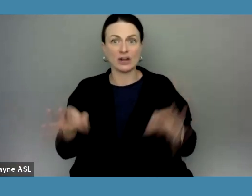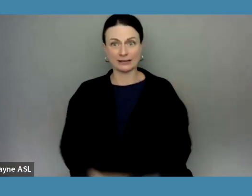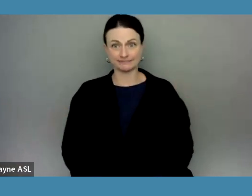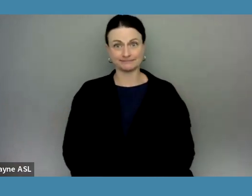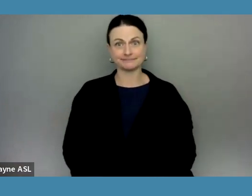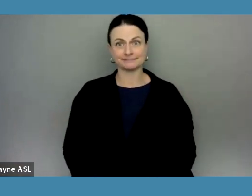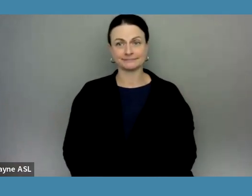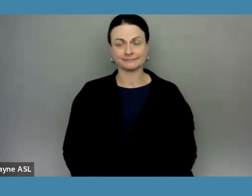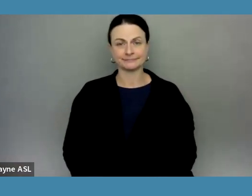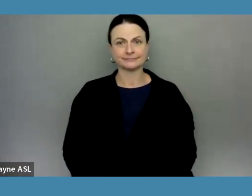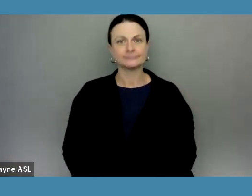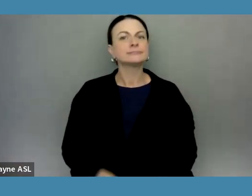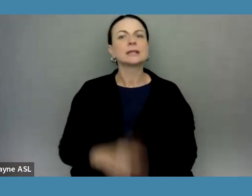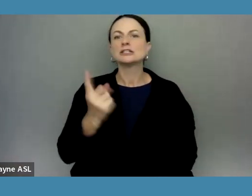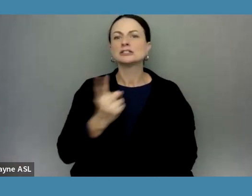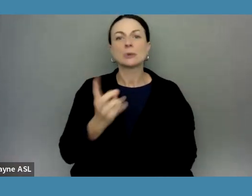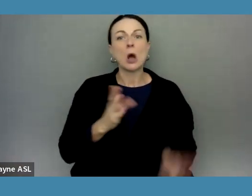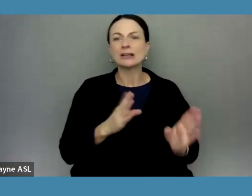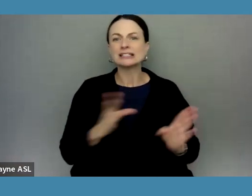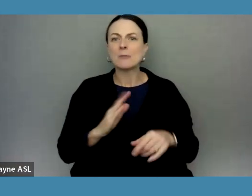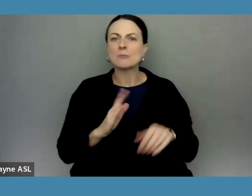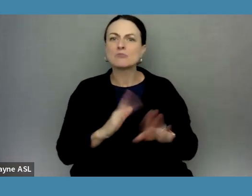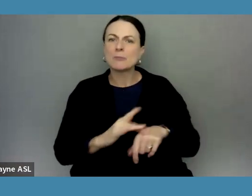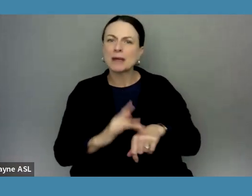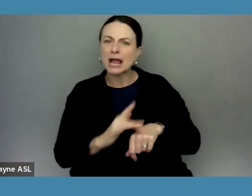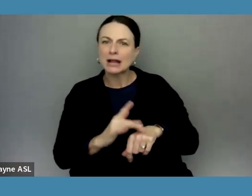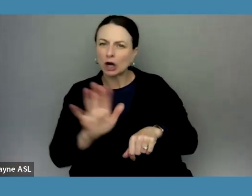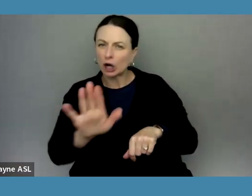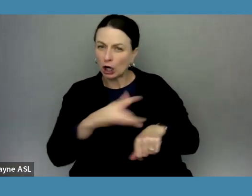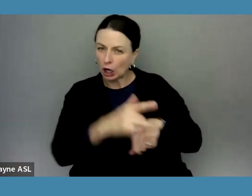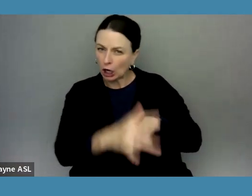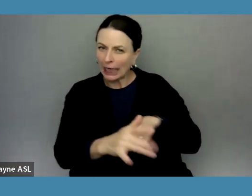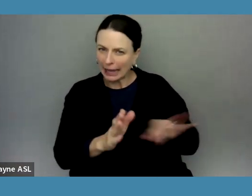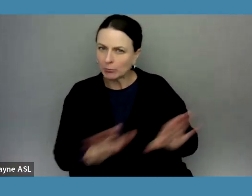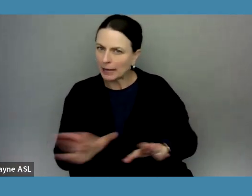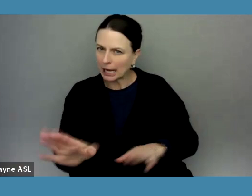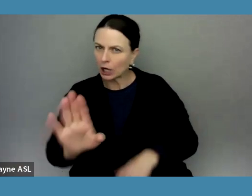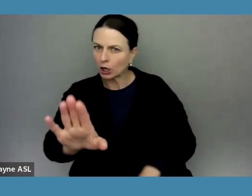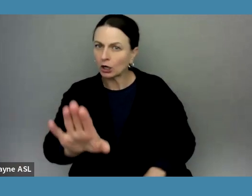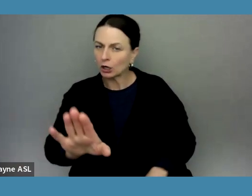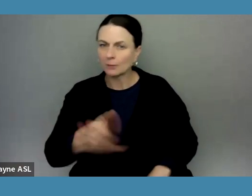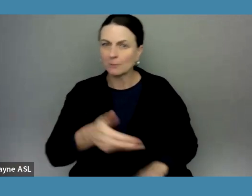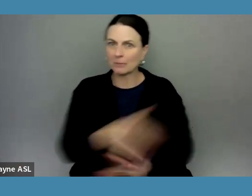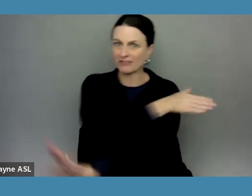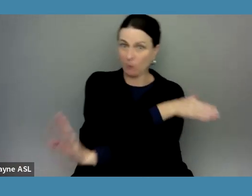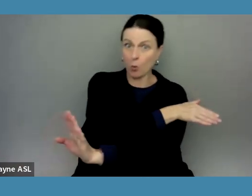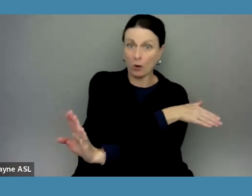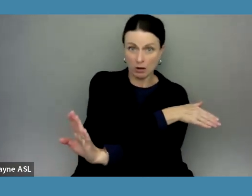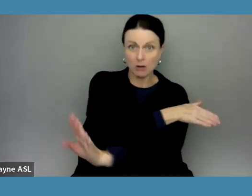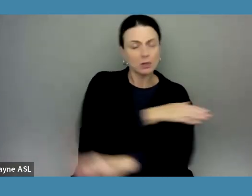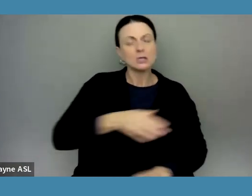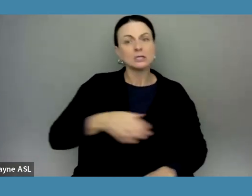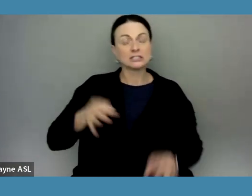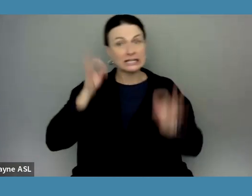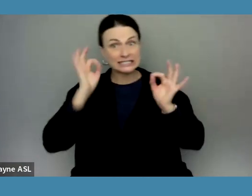So we always suggest preparing early, all of the decisions that a hearing officer is going to make are going